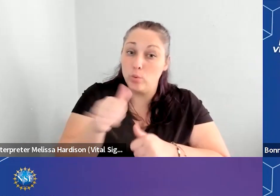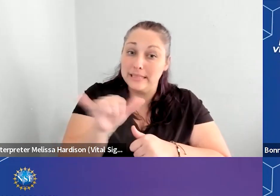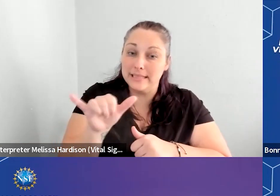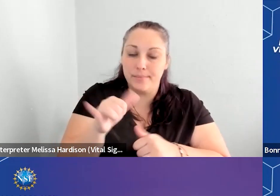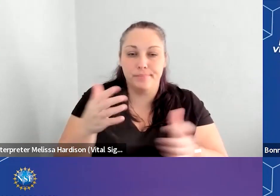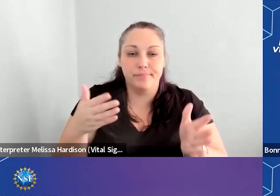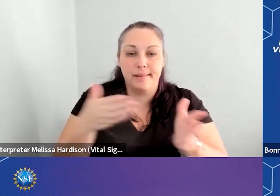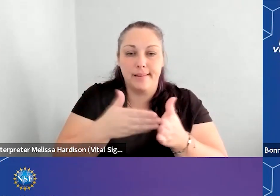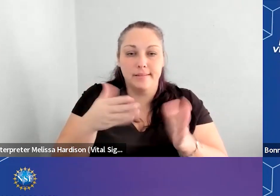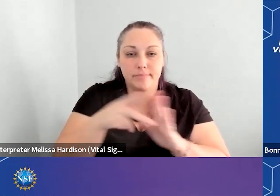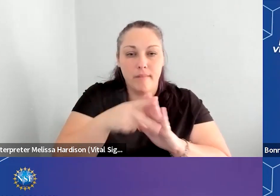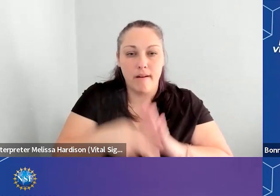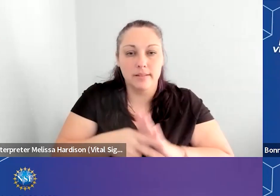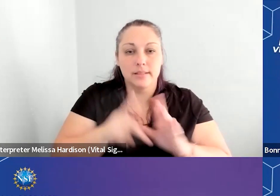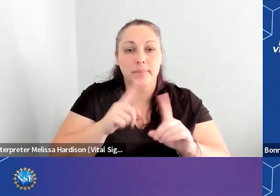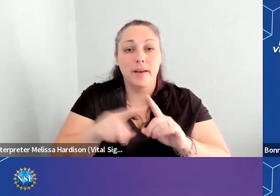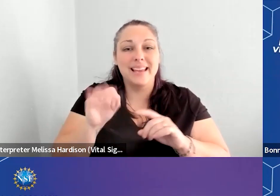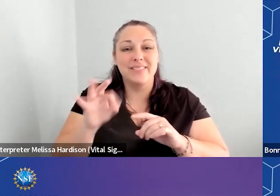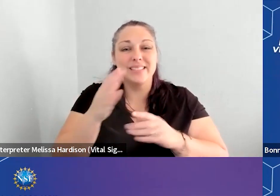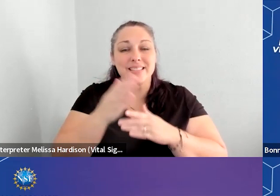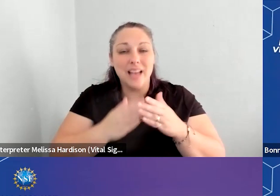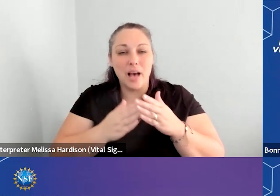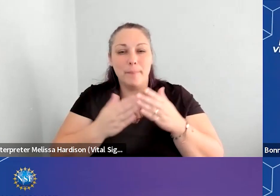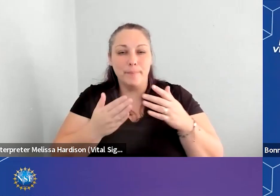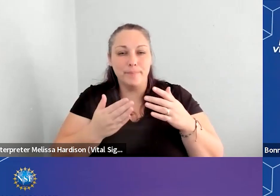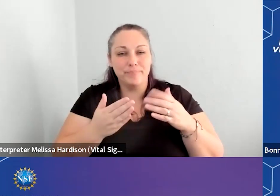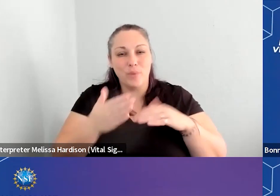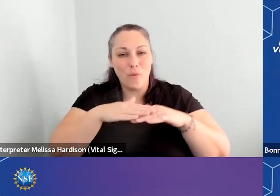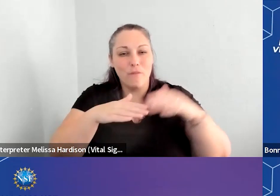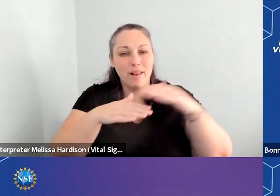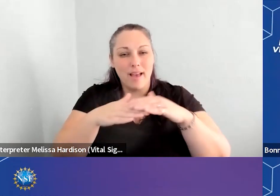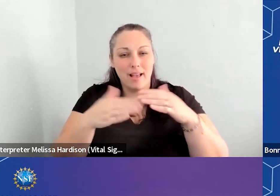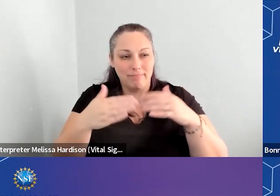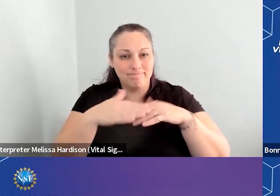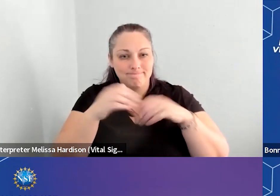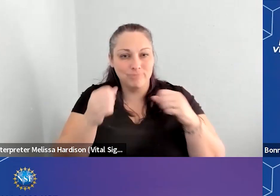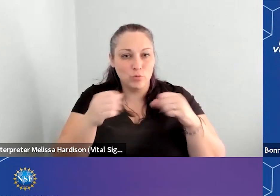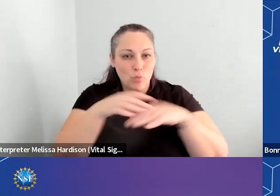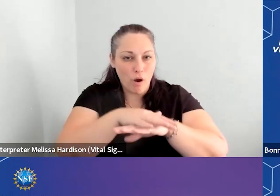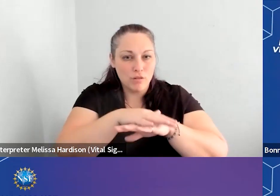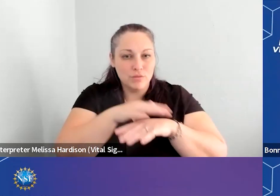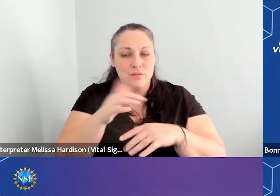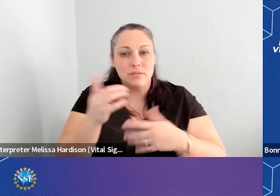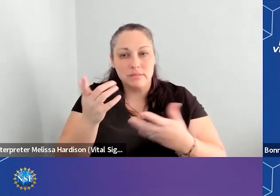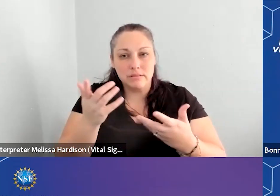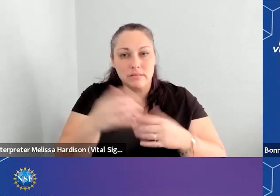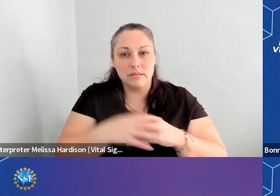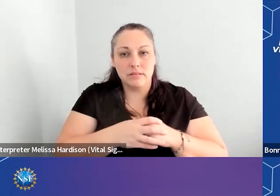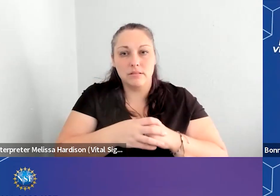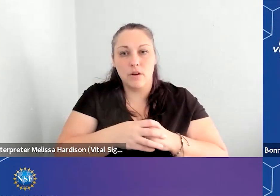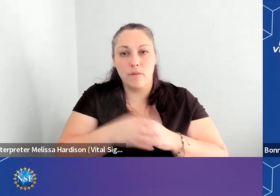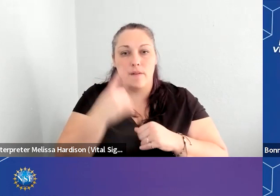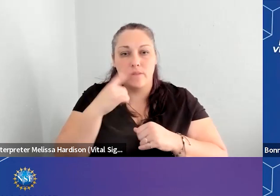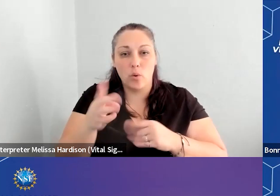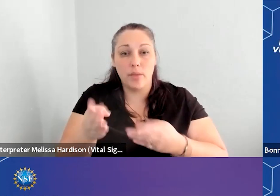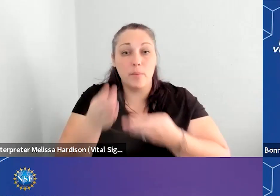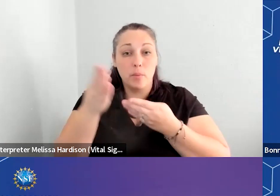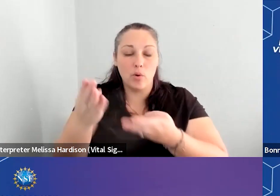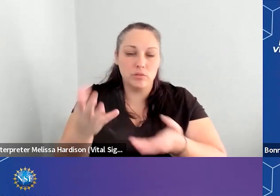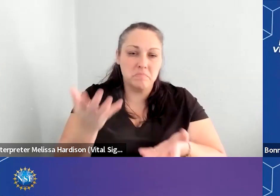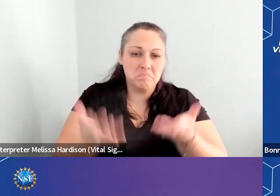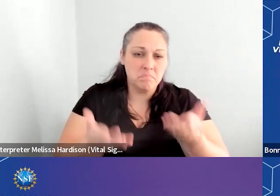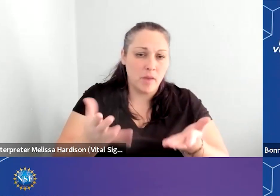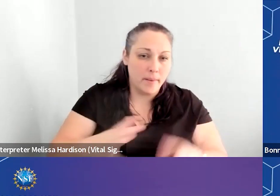But if there is, you know, there is some overlap there, that is probably okay as long